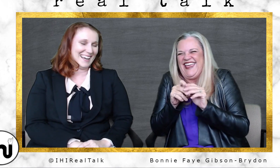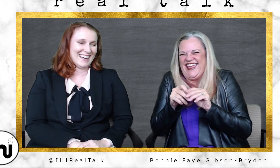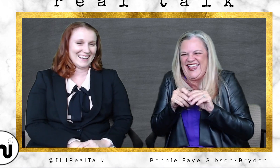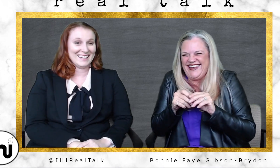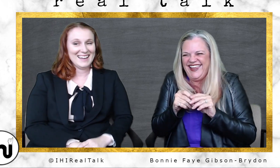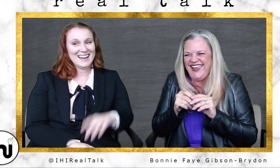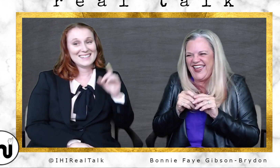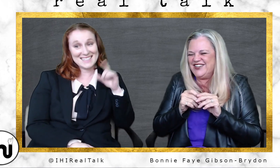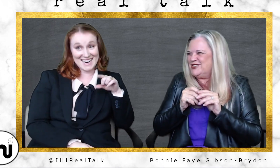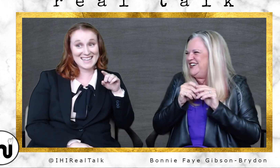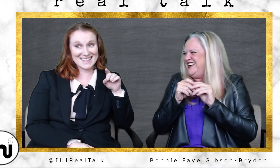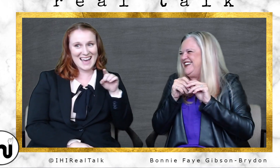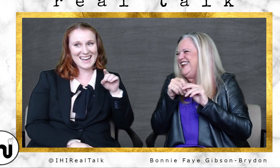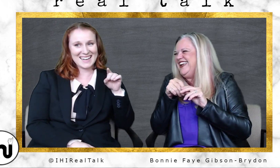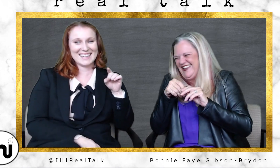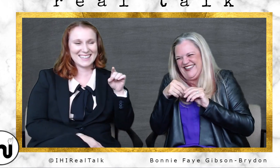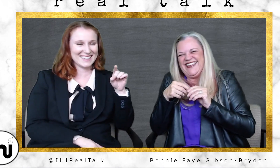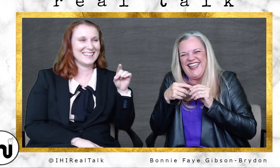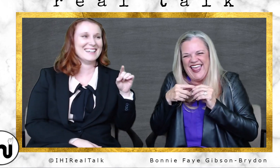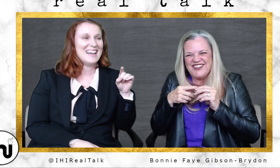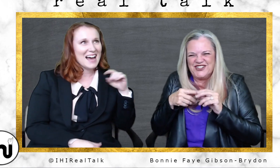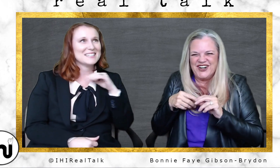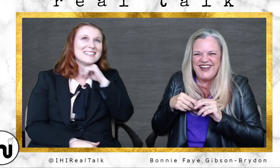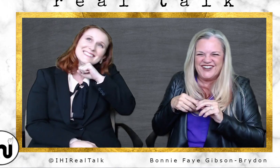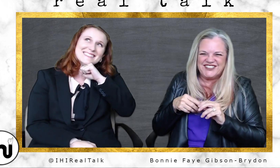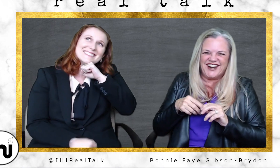Desirée: Did you catch that? Bonnie: And the coordinator started